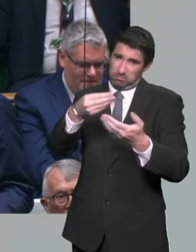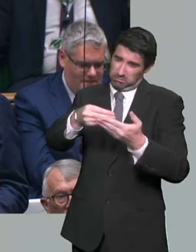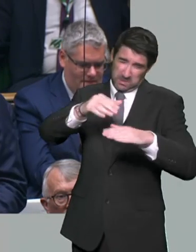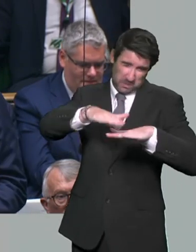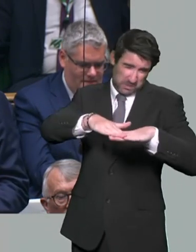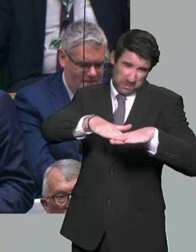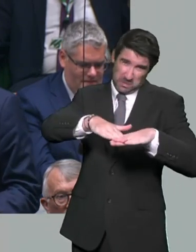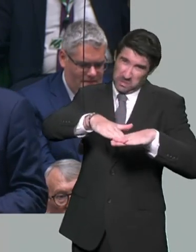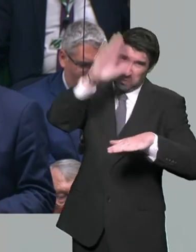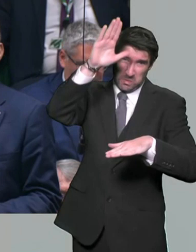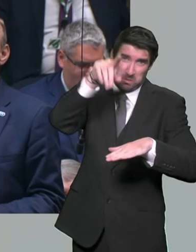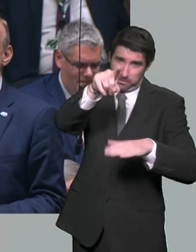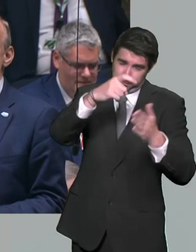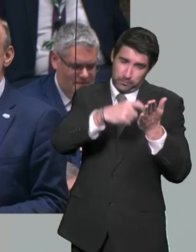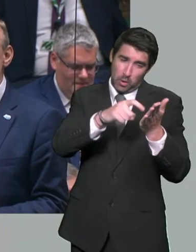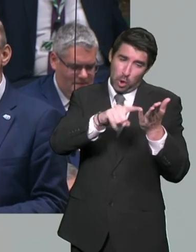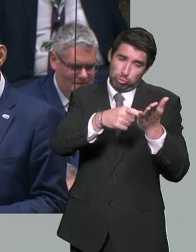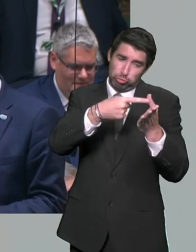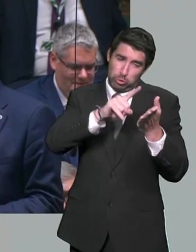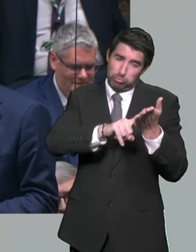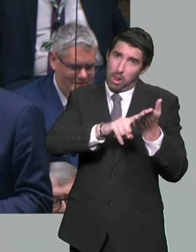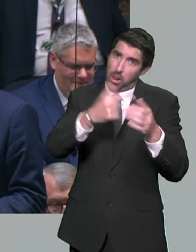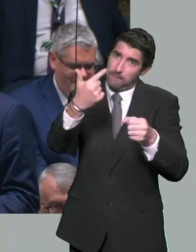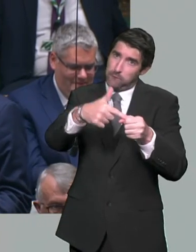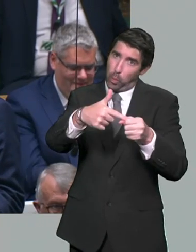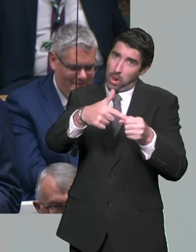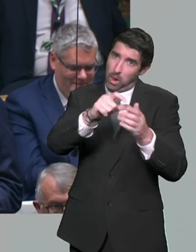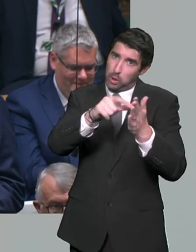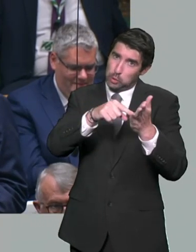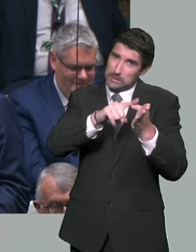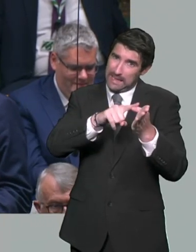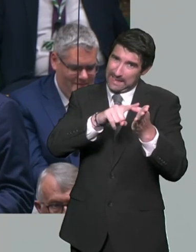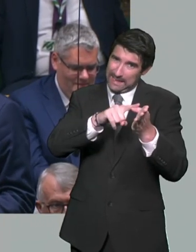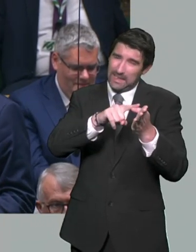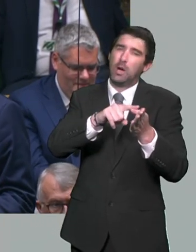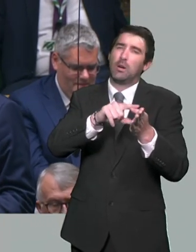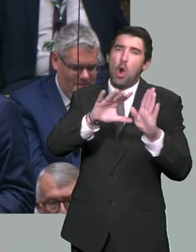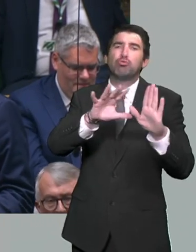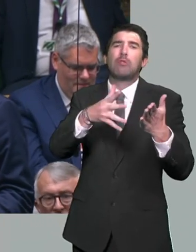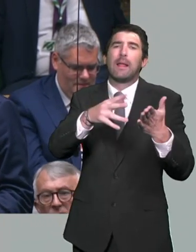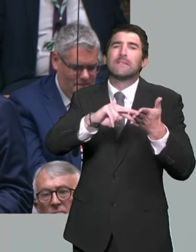The rural fuel duty relief scheme is supposed to help by taking money off the price of petrol,